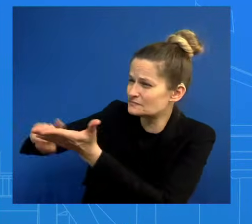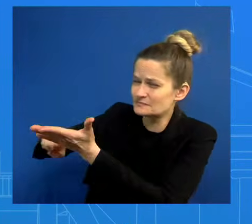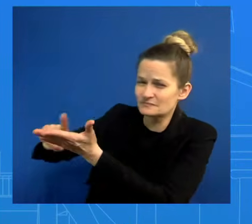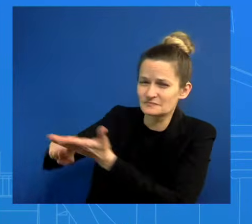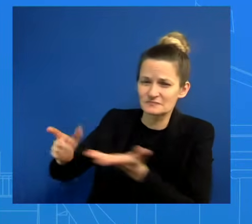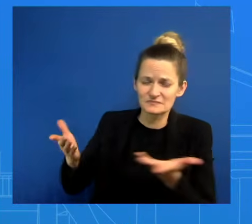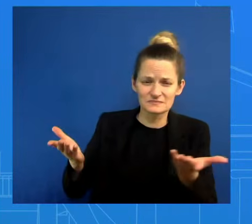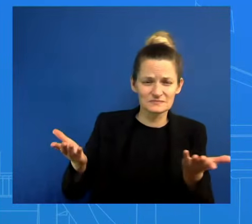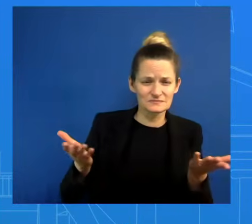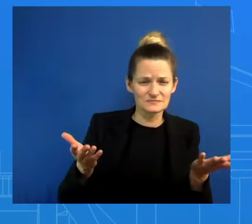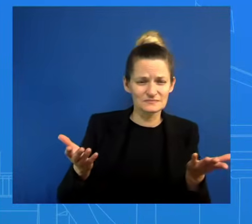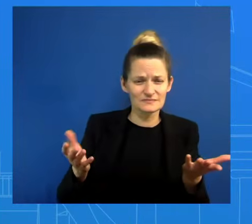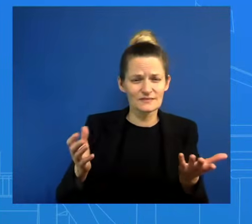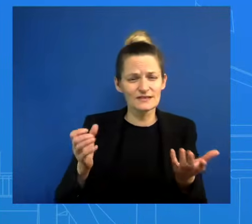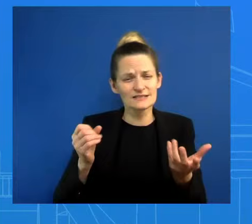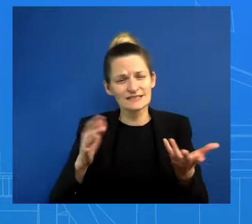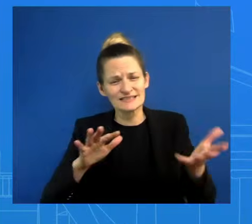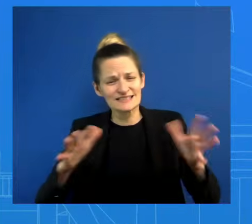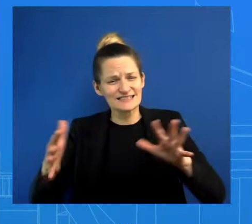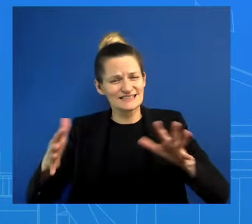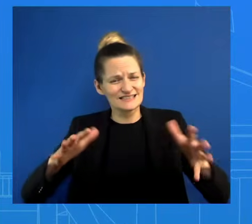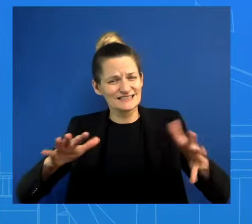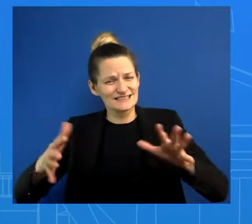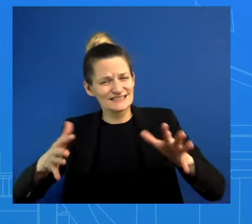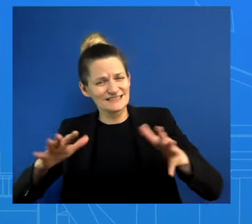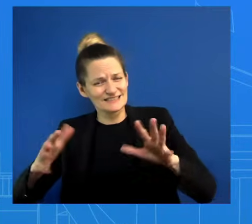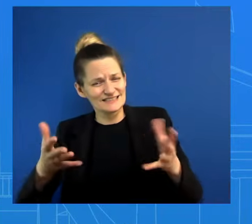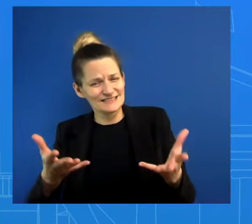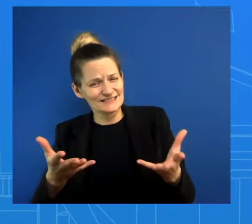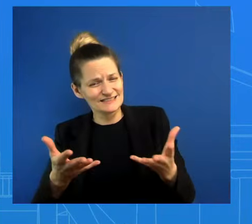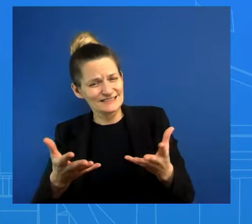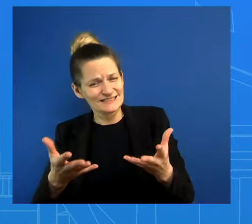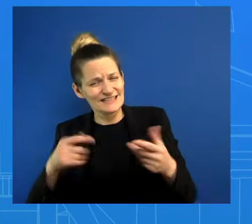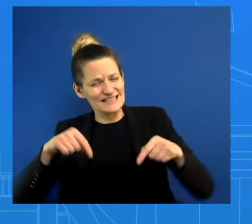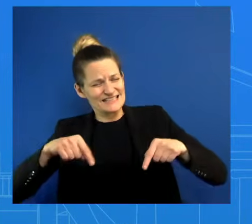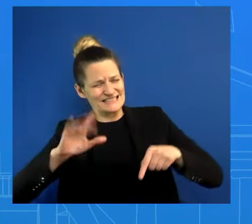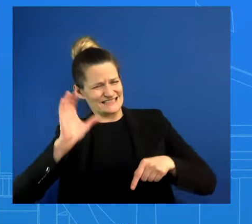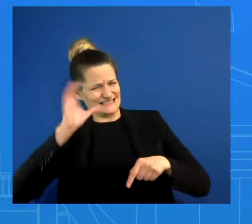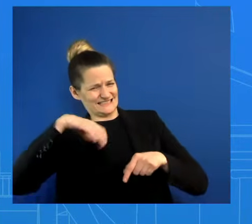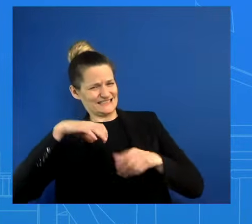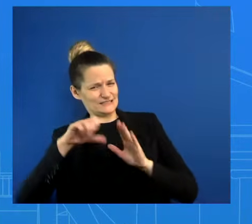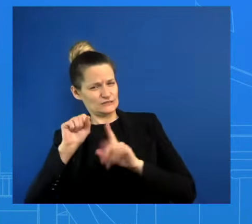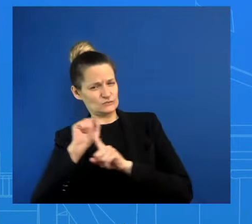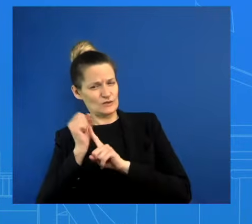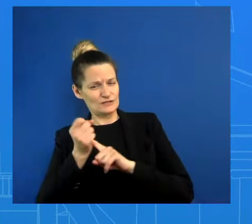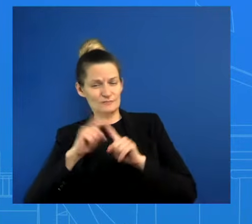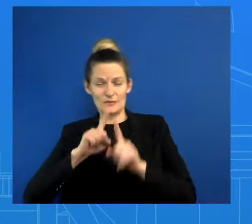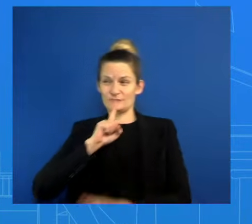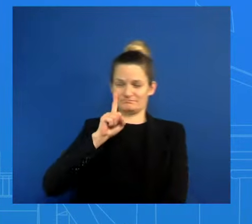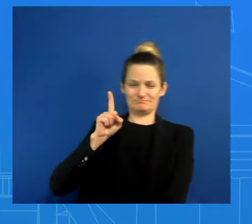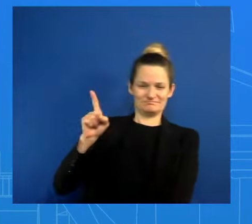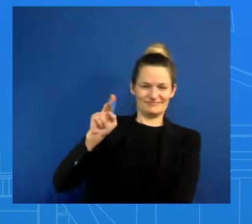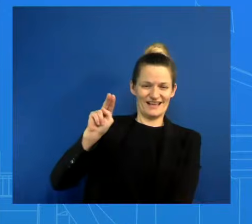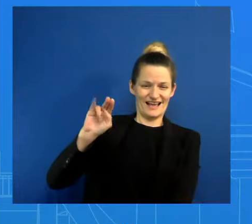And so, again, I would refer you to NIH. Again, it's very in-depth, and this is -- that's the place that I would refer you to to get more specifics.